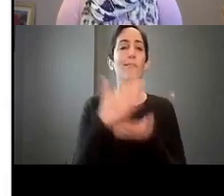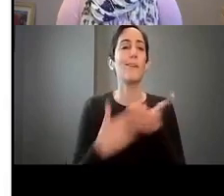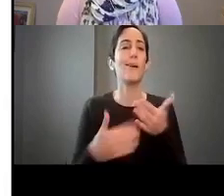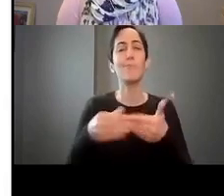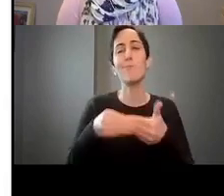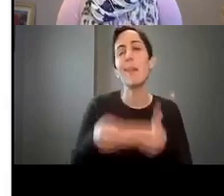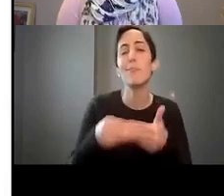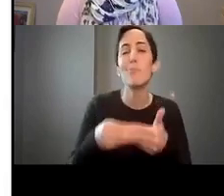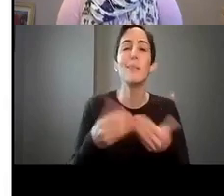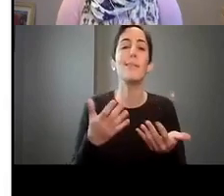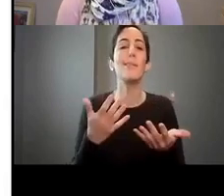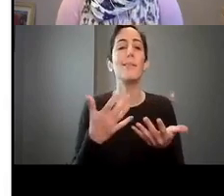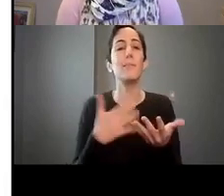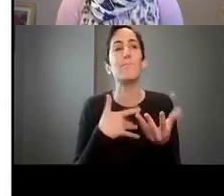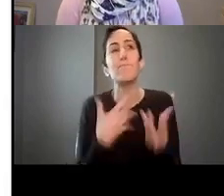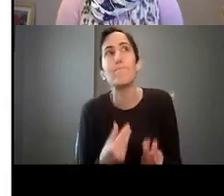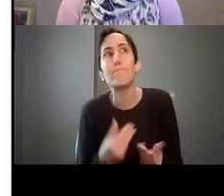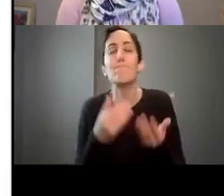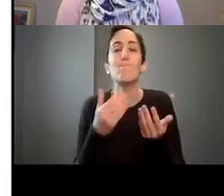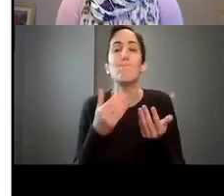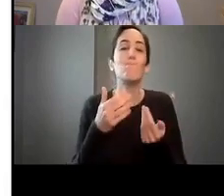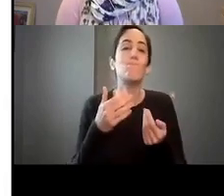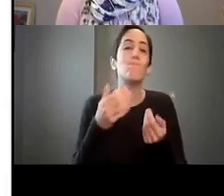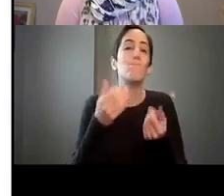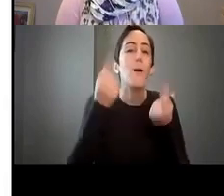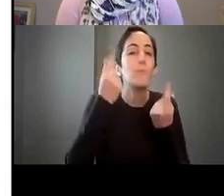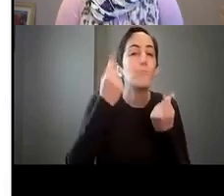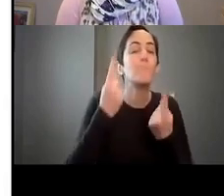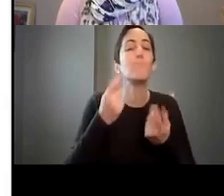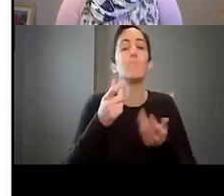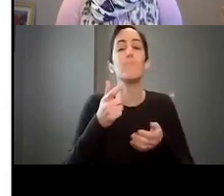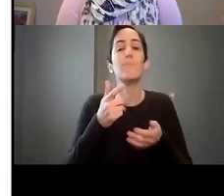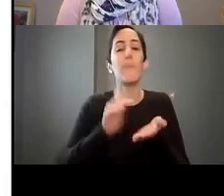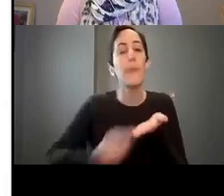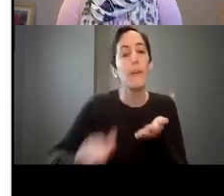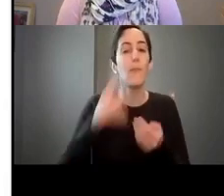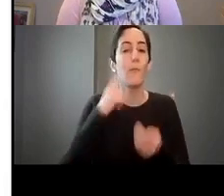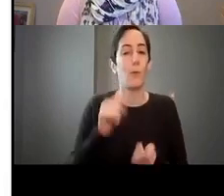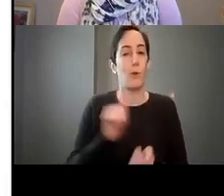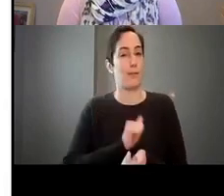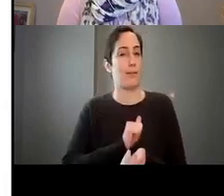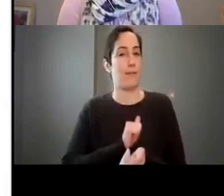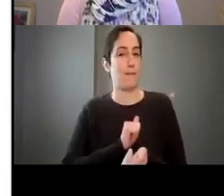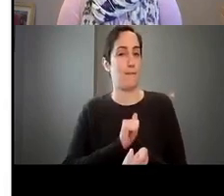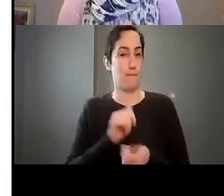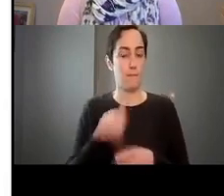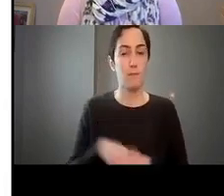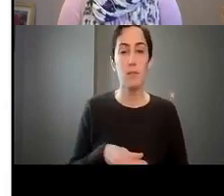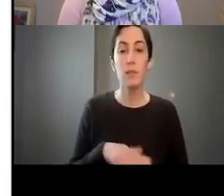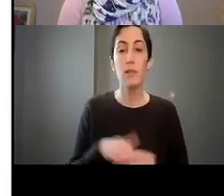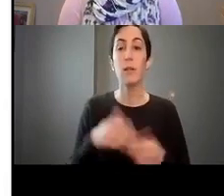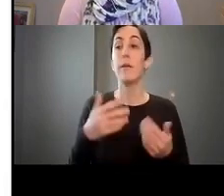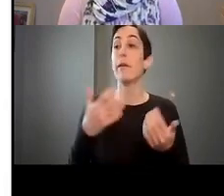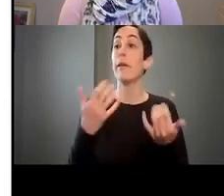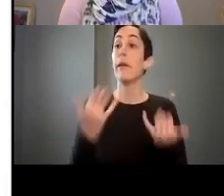siblings, or sons and daughters we have parents, or partners, or friends, or been accustomed to being as well as siblings, or sons and daughters we have being the workers that we've been been accustomed to being as well as